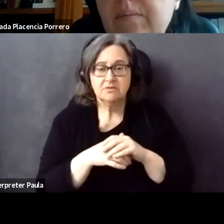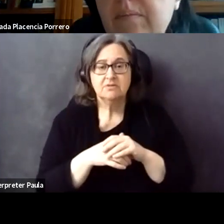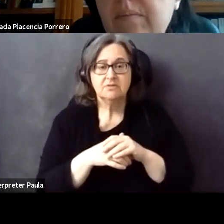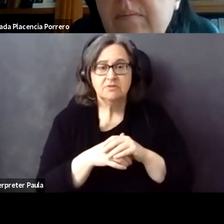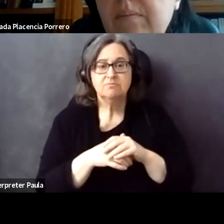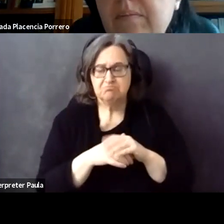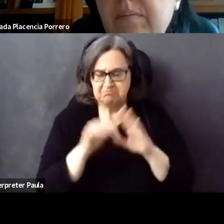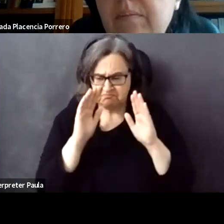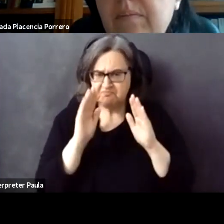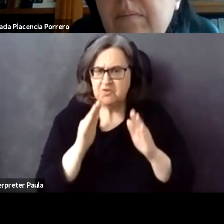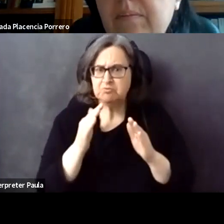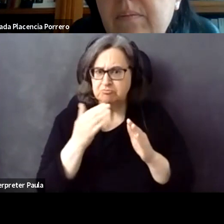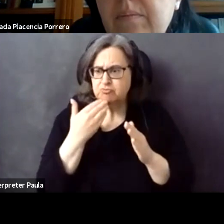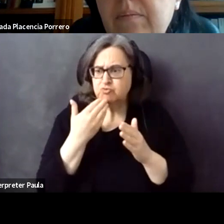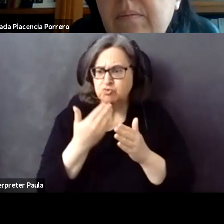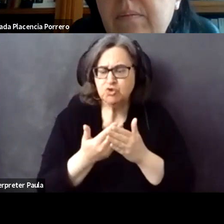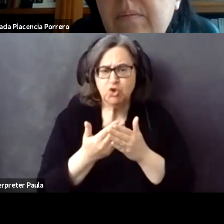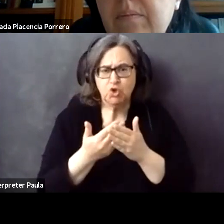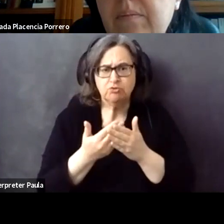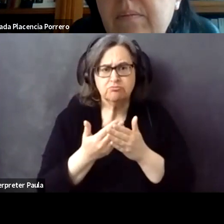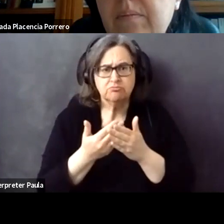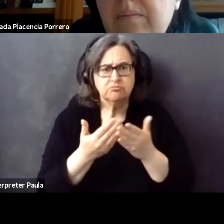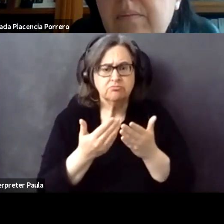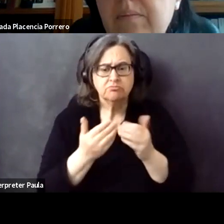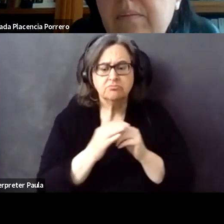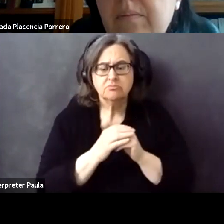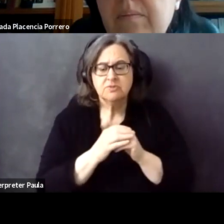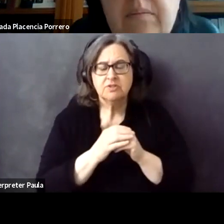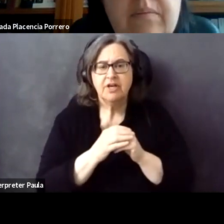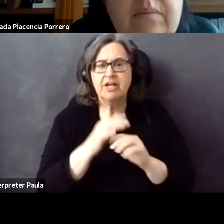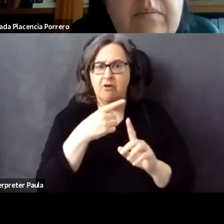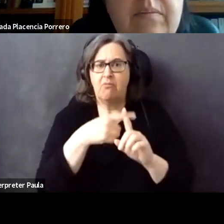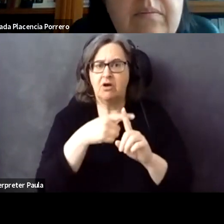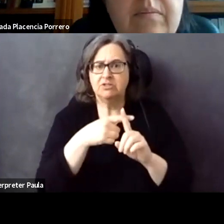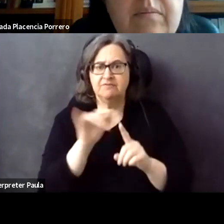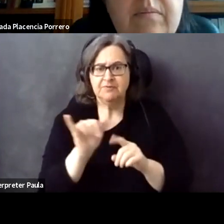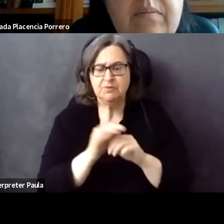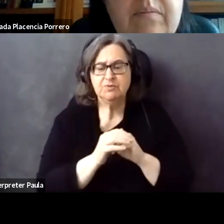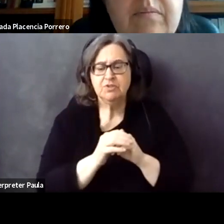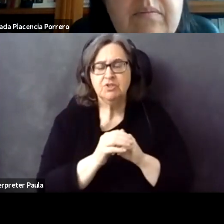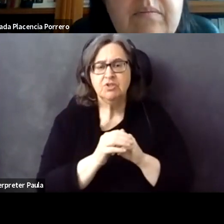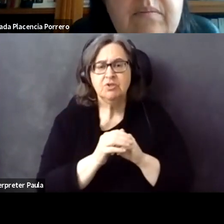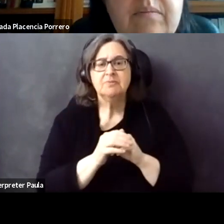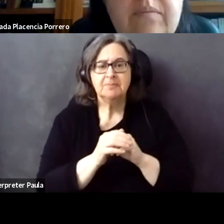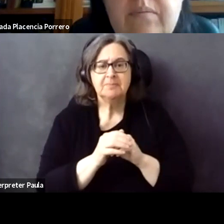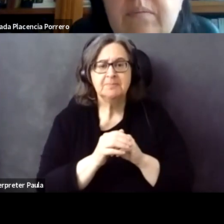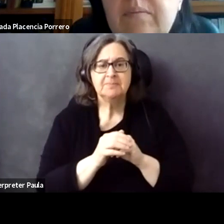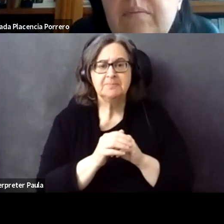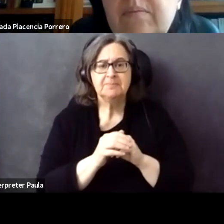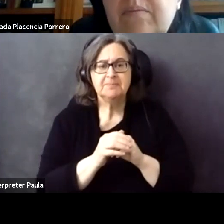, the accessibility Act, of course, tackles this in a very good way overall